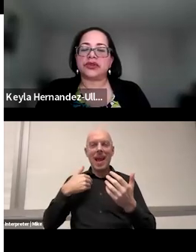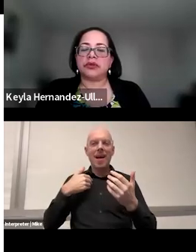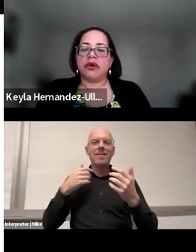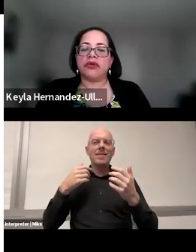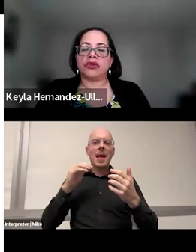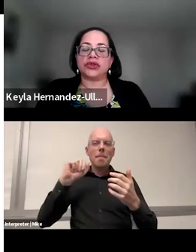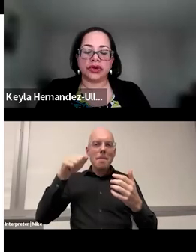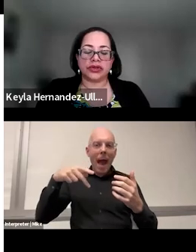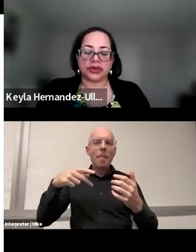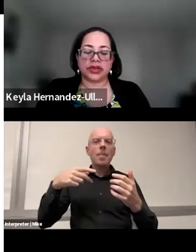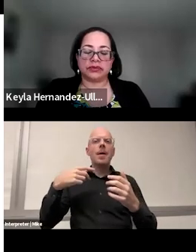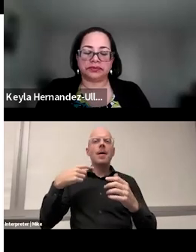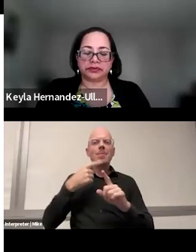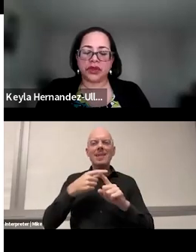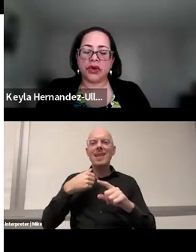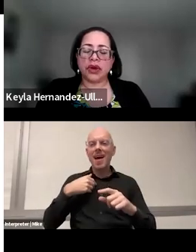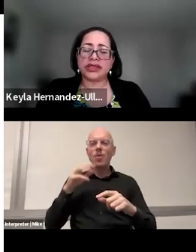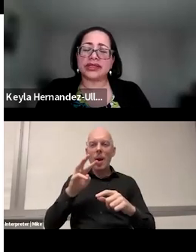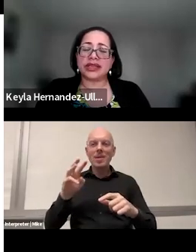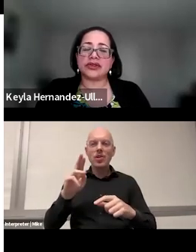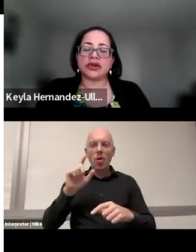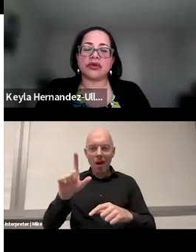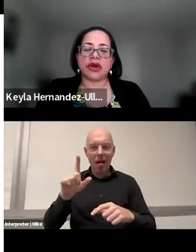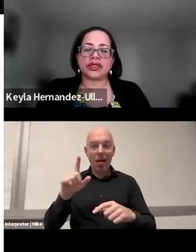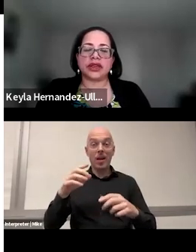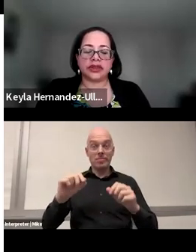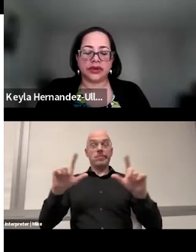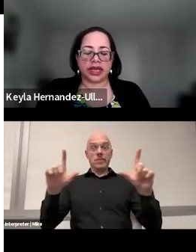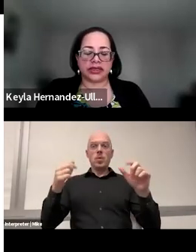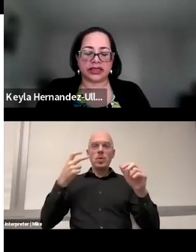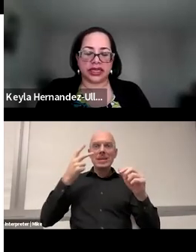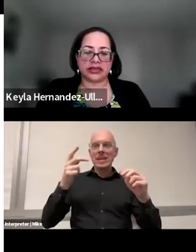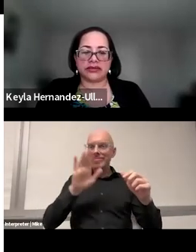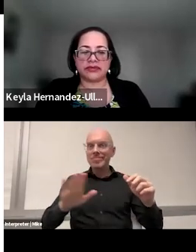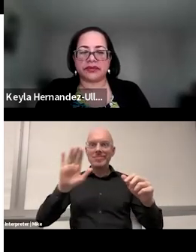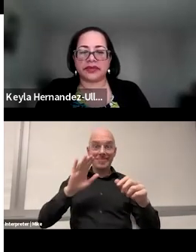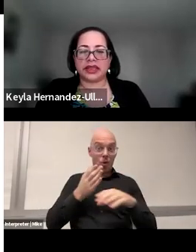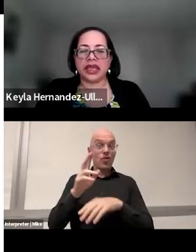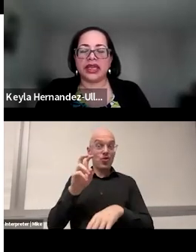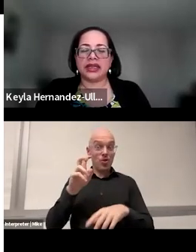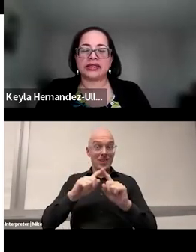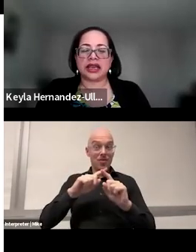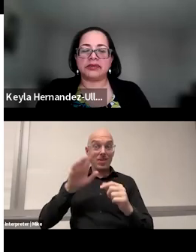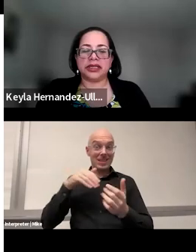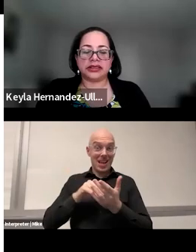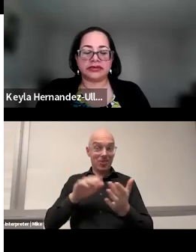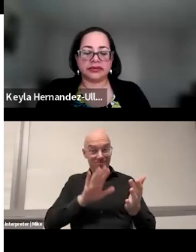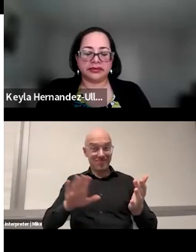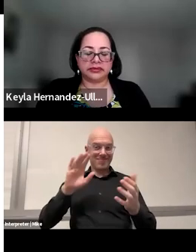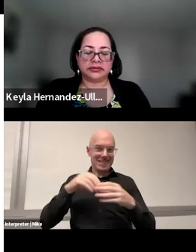Keyla Hernandez-Ulloa: and a URL that shows the over 200 Keyla Hernandez-Ulloa: crisis centers across the United States.